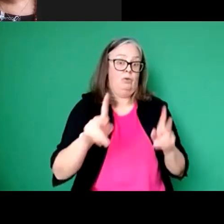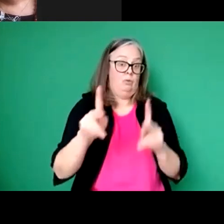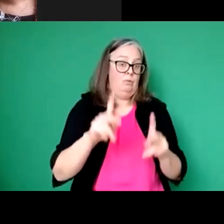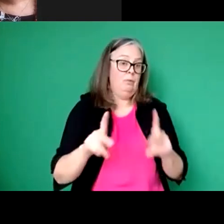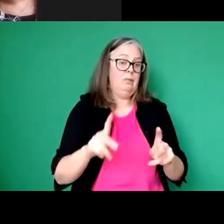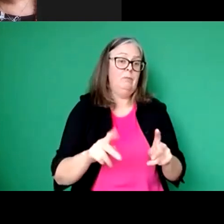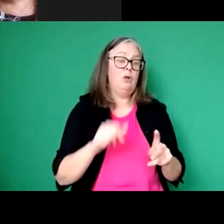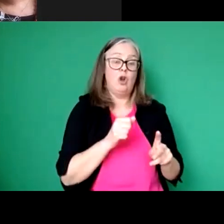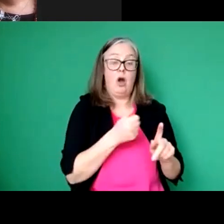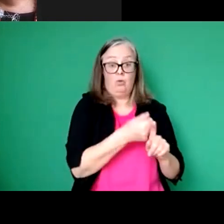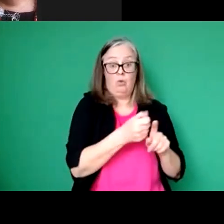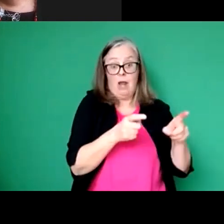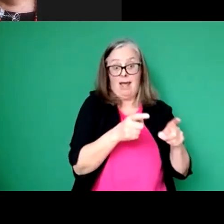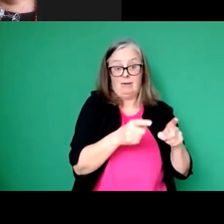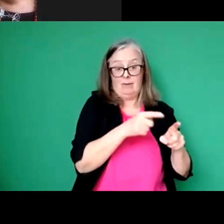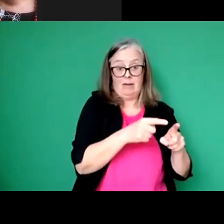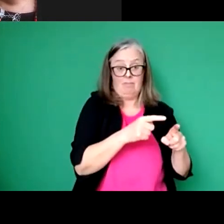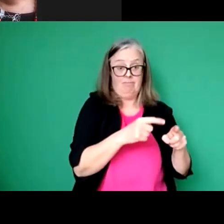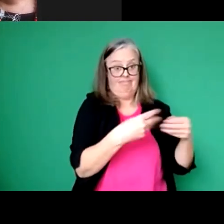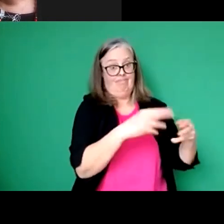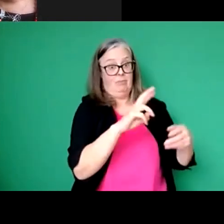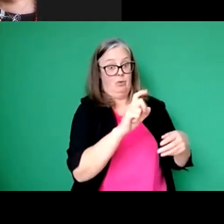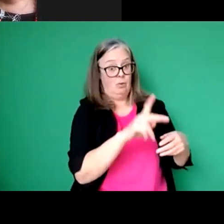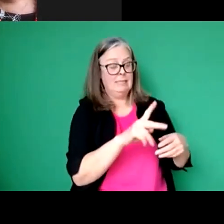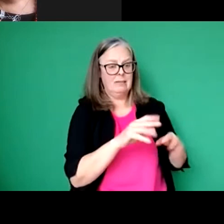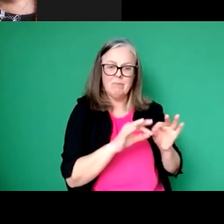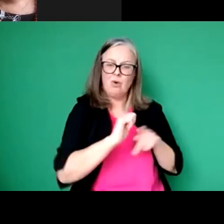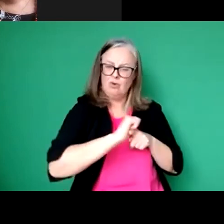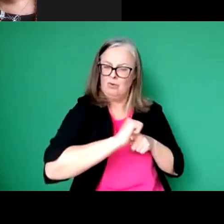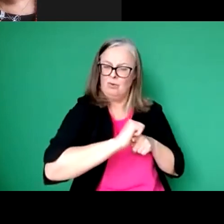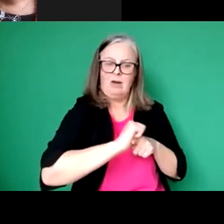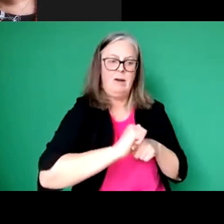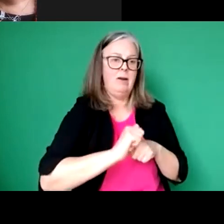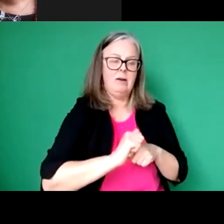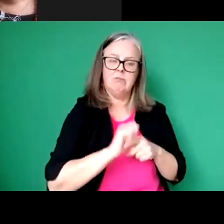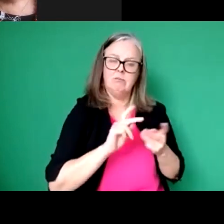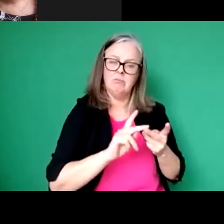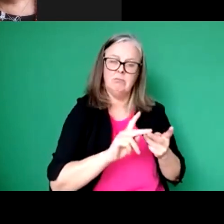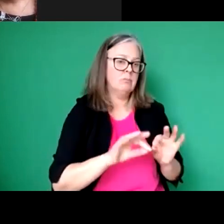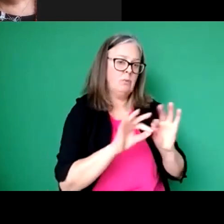handler at risk and uh we know of situations uh particularly in the united states where